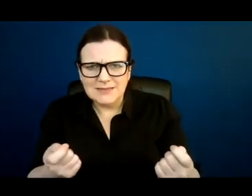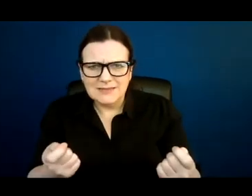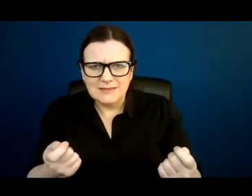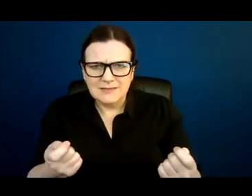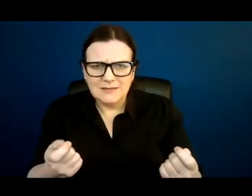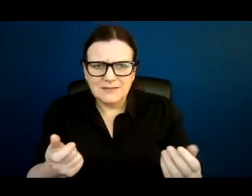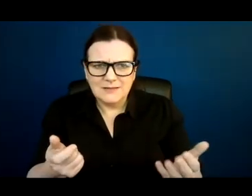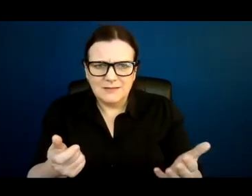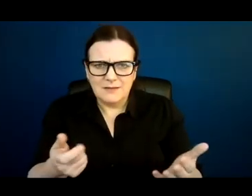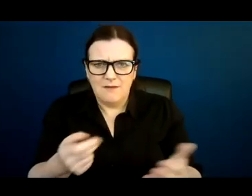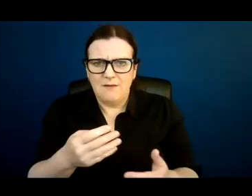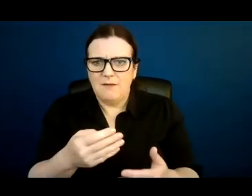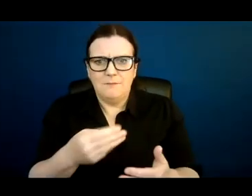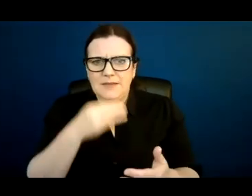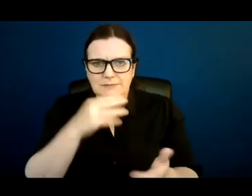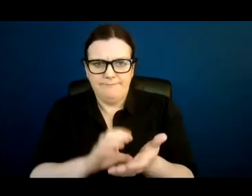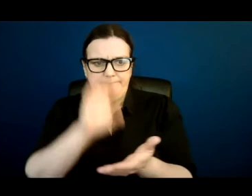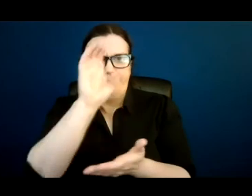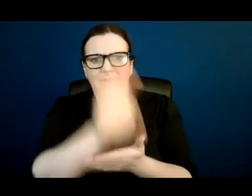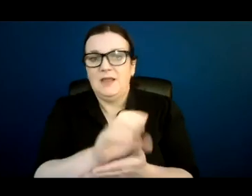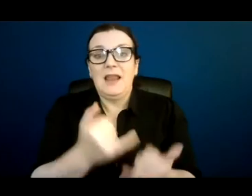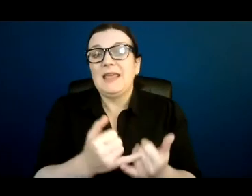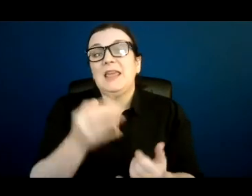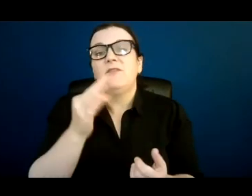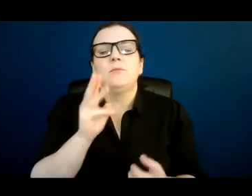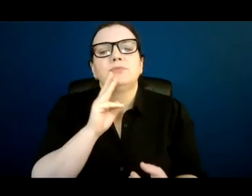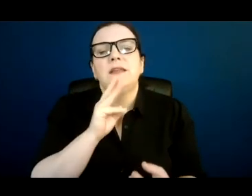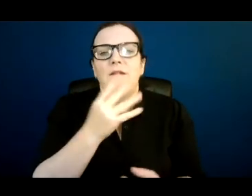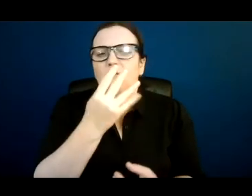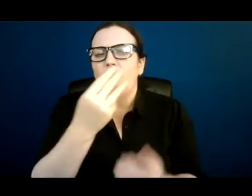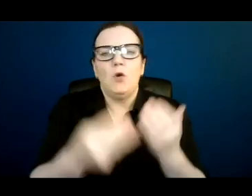handed over the minute they're discharged but I believe when we are looking at the last bit